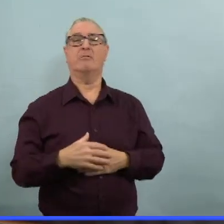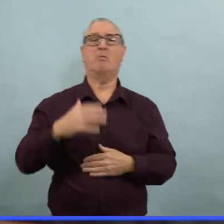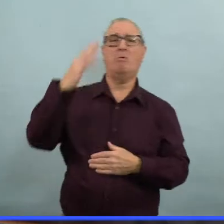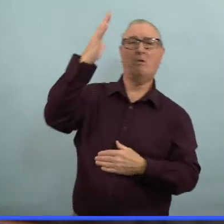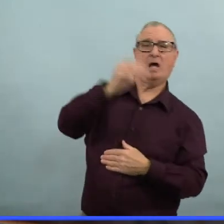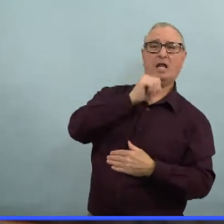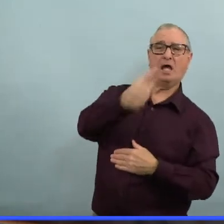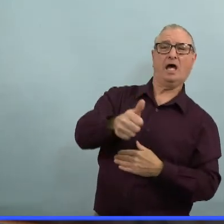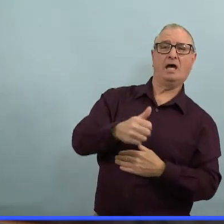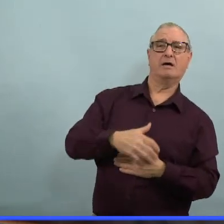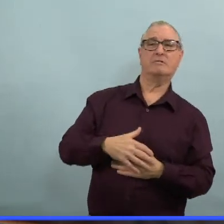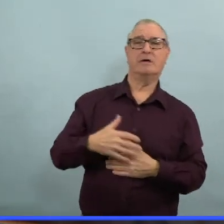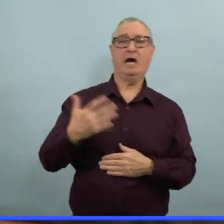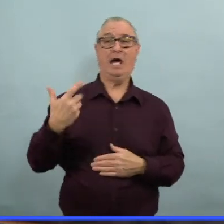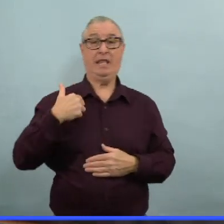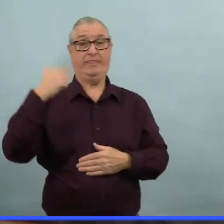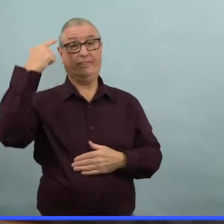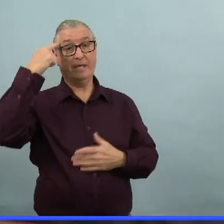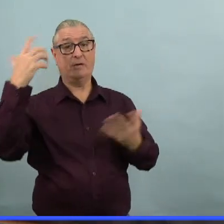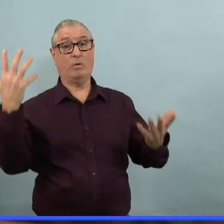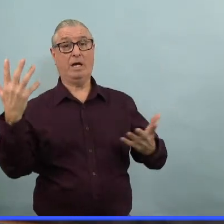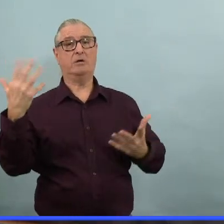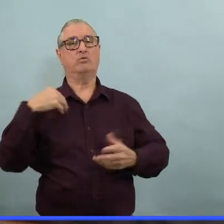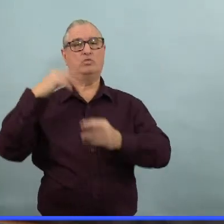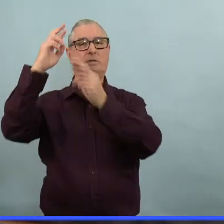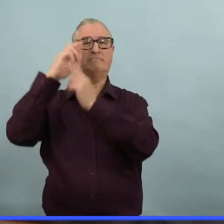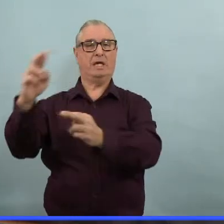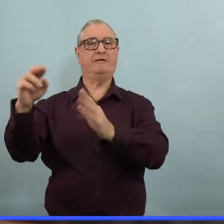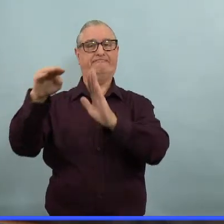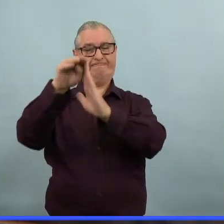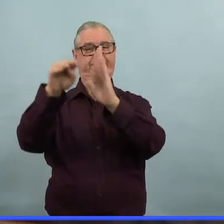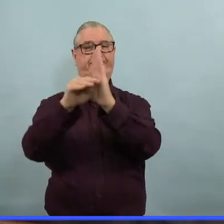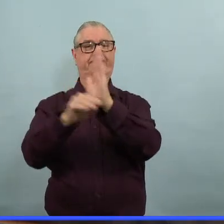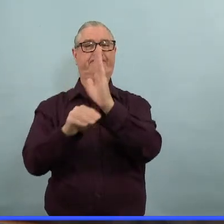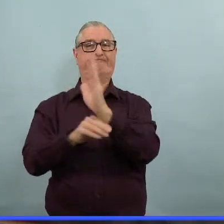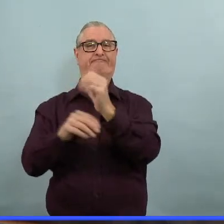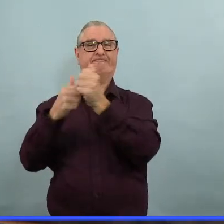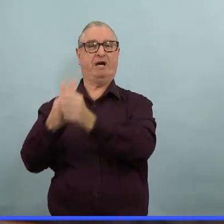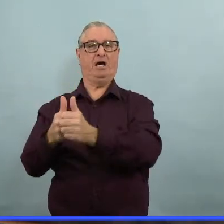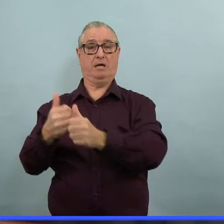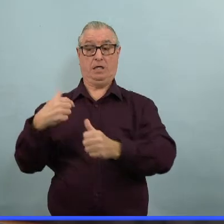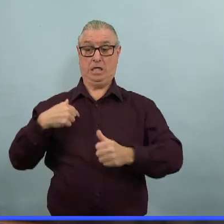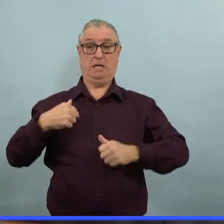wanting to be in a position where i'm going in and potentially uh infecting uh further i think